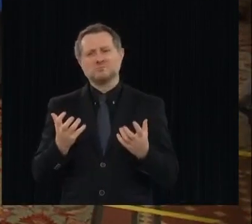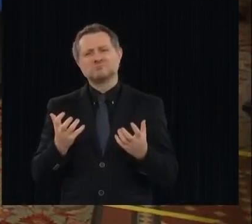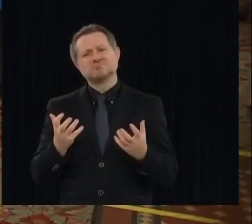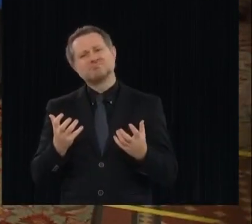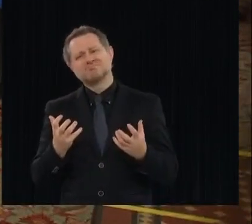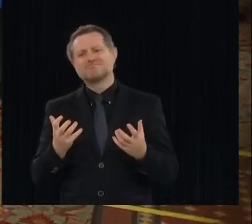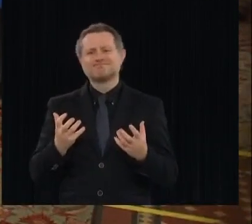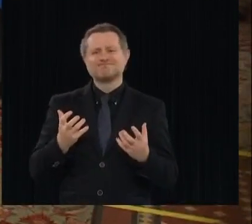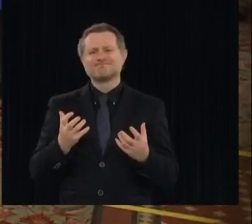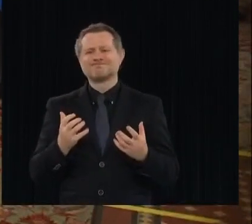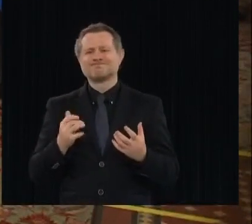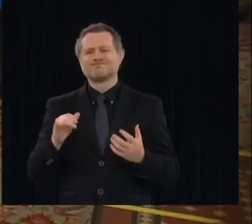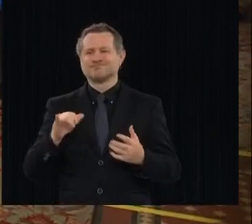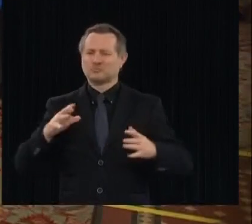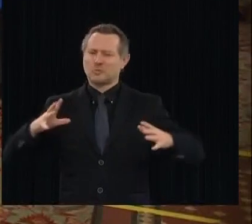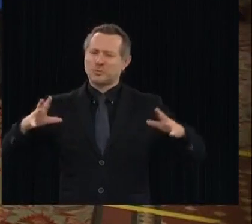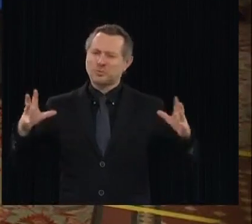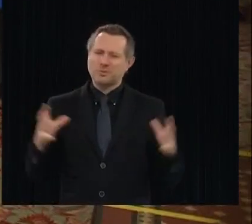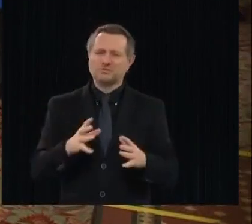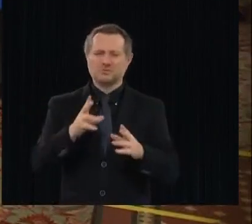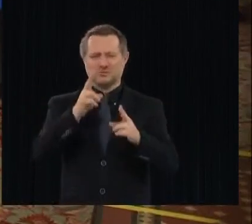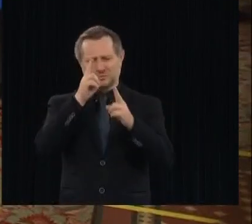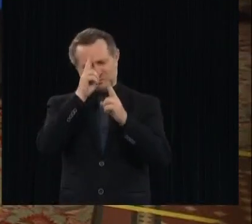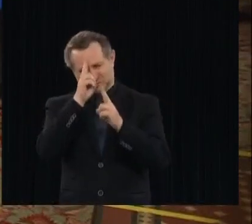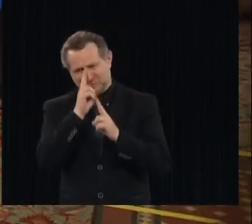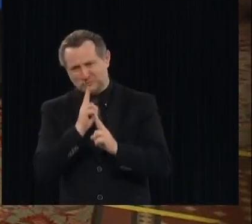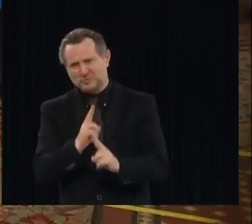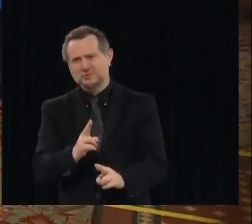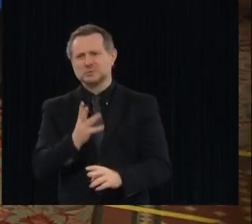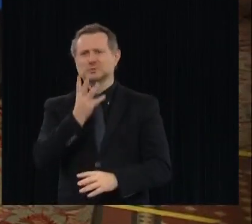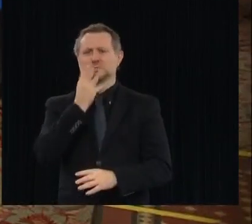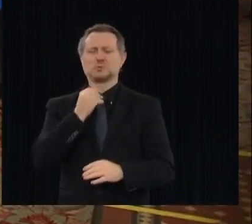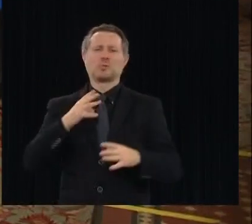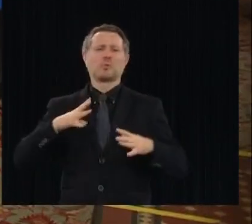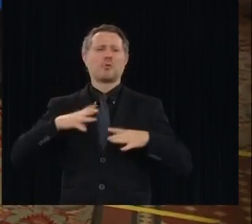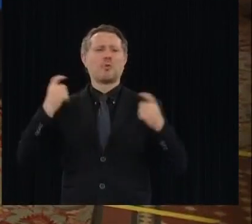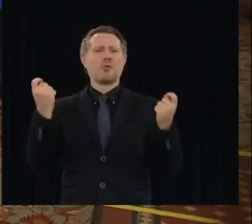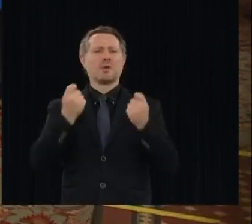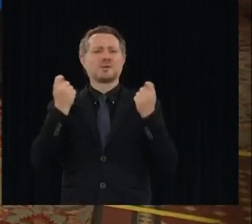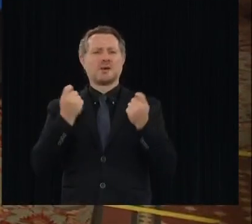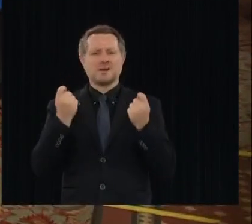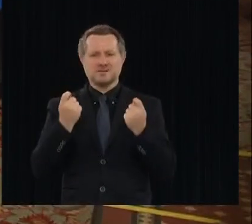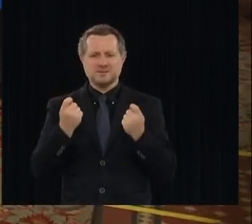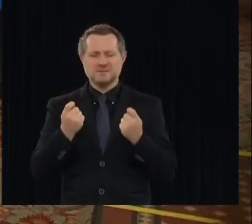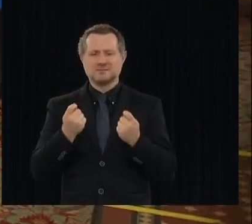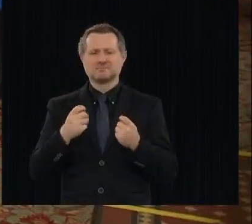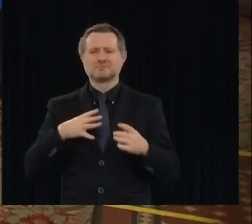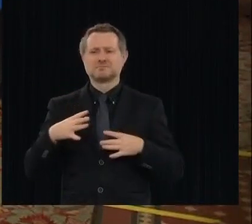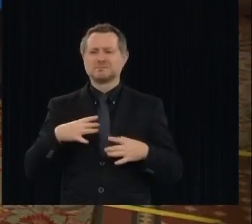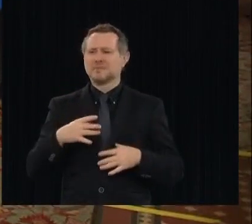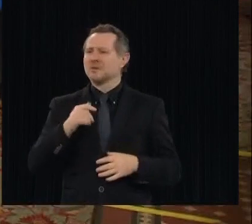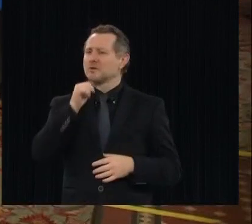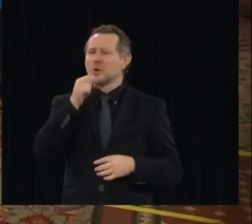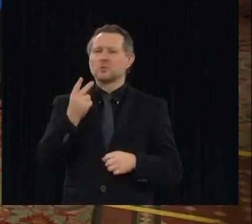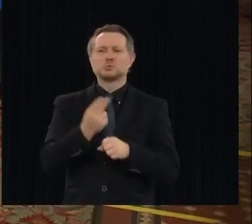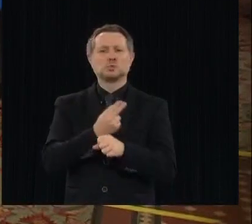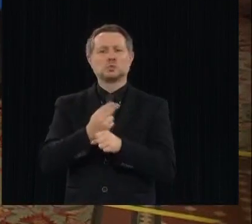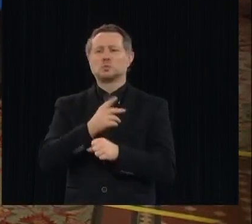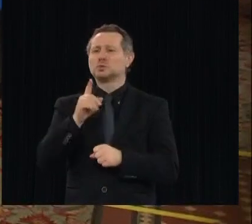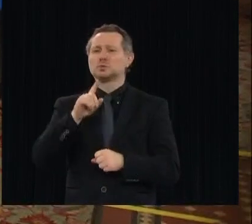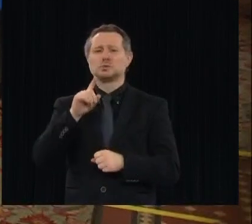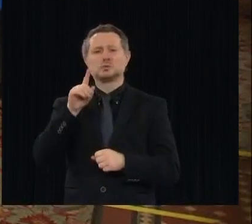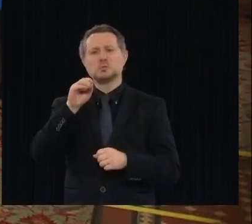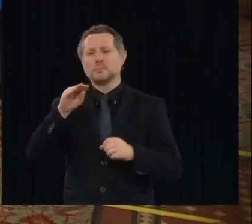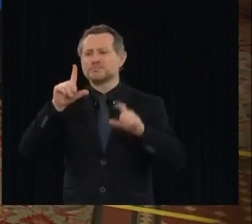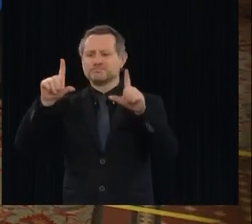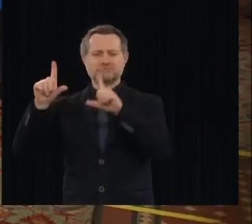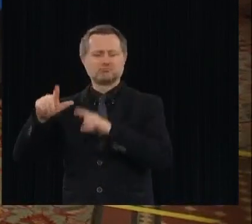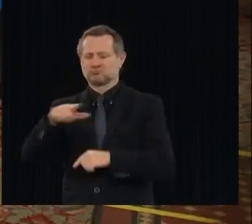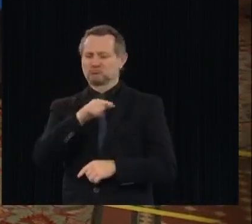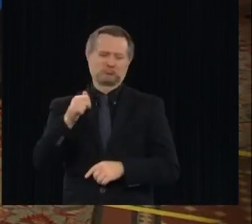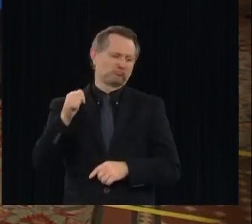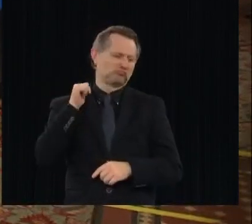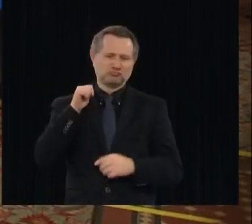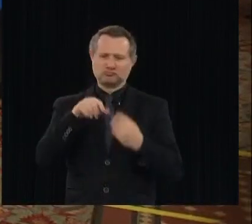AND THERE'S REALLY FEELING THE